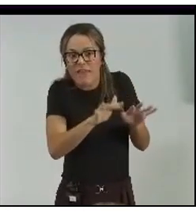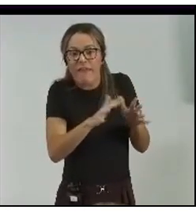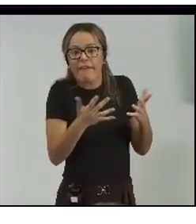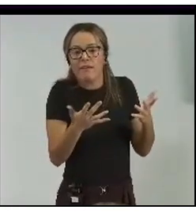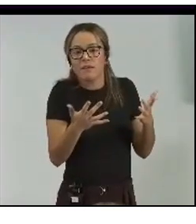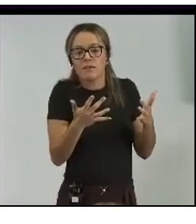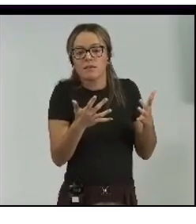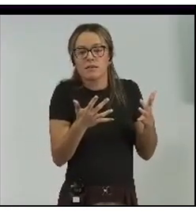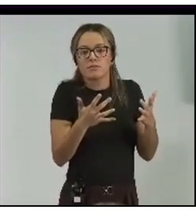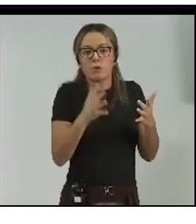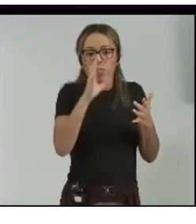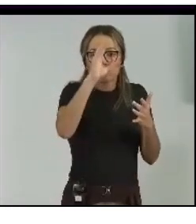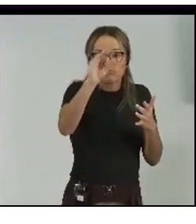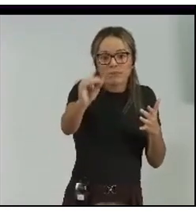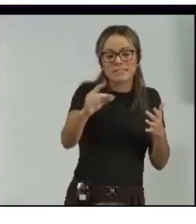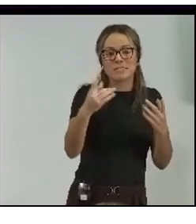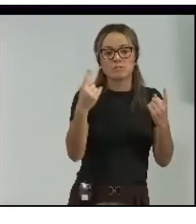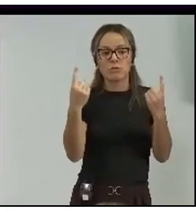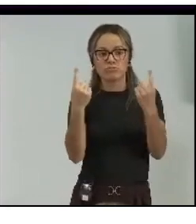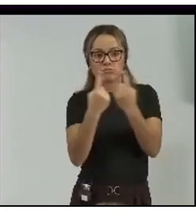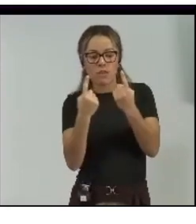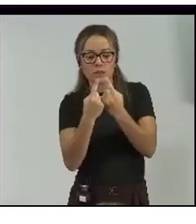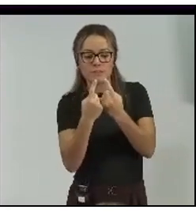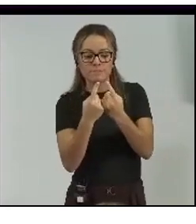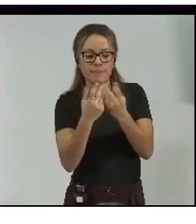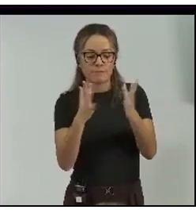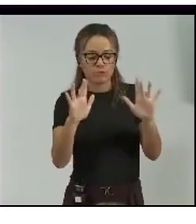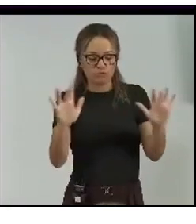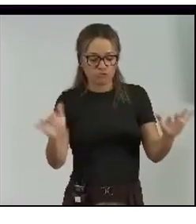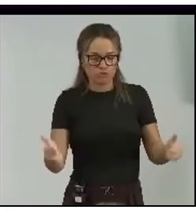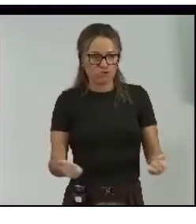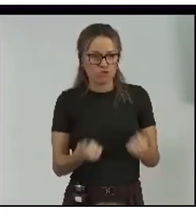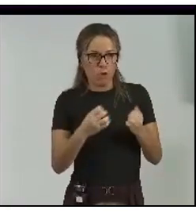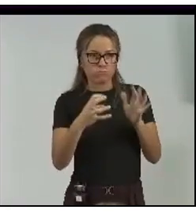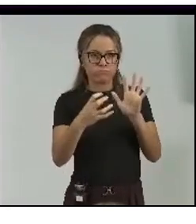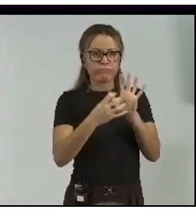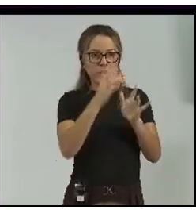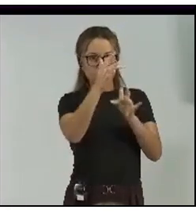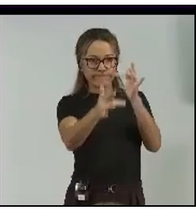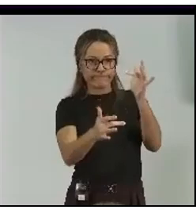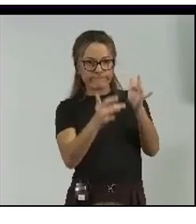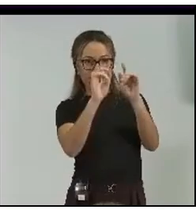And having that strong online presence means you're looking at accessibility, you're thinking